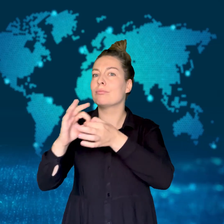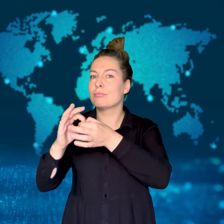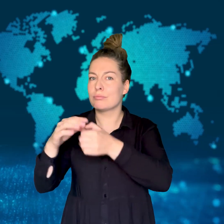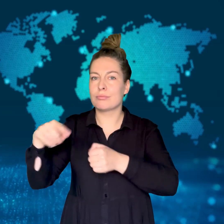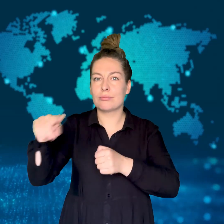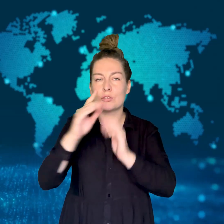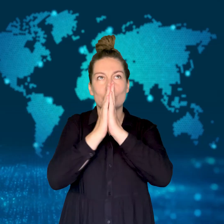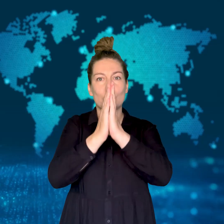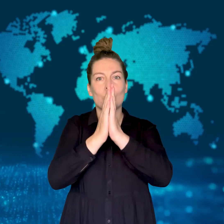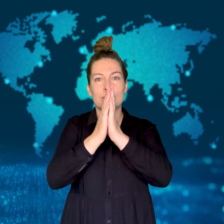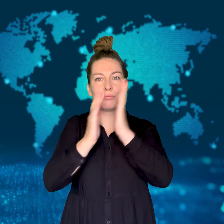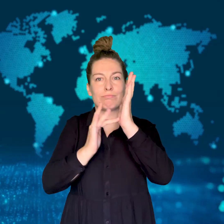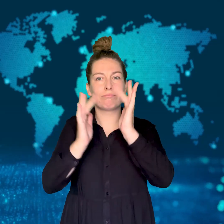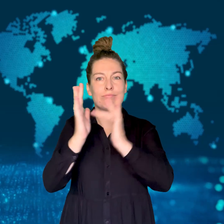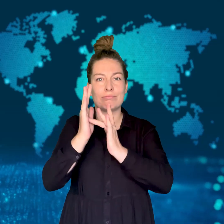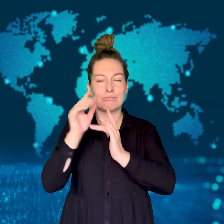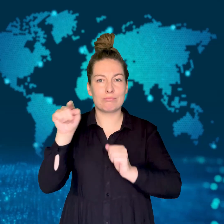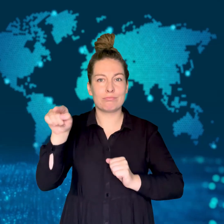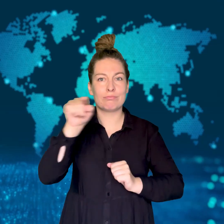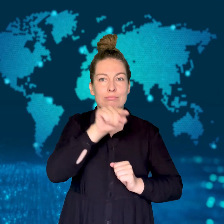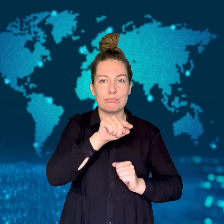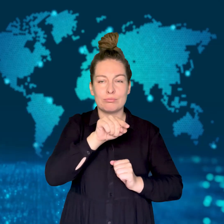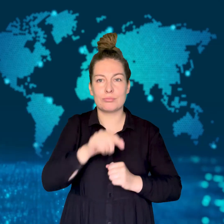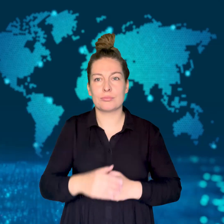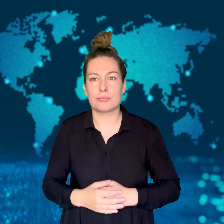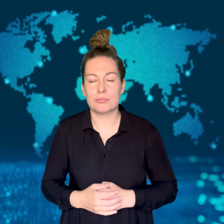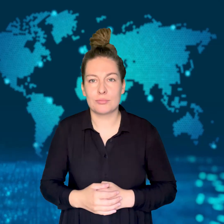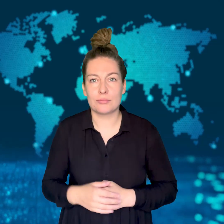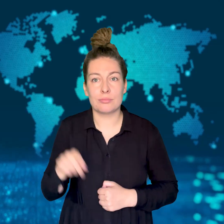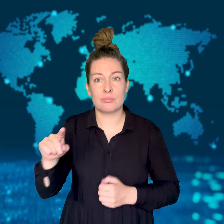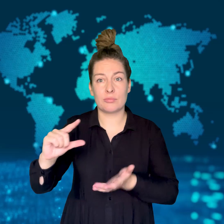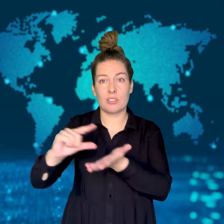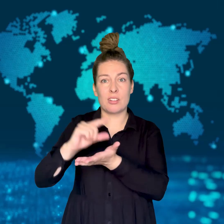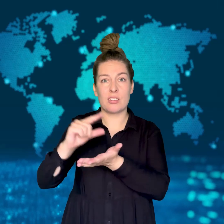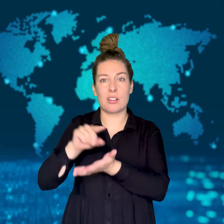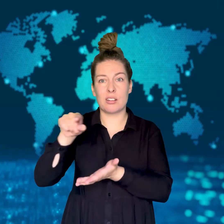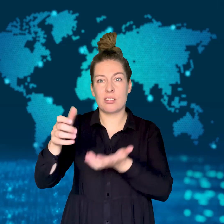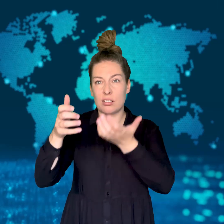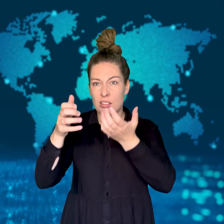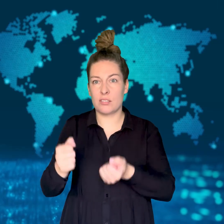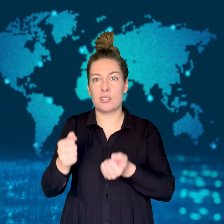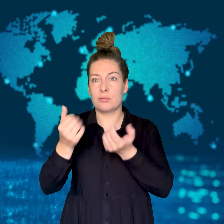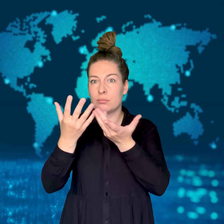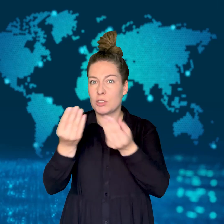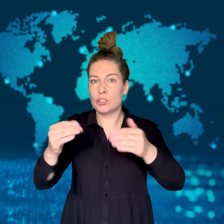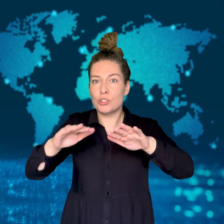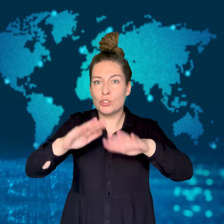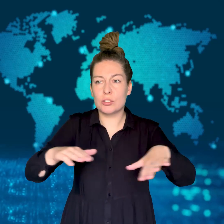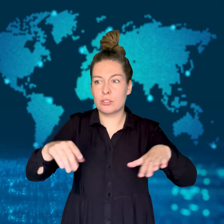IJM works to rescue them at night where they are housed overnight.